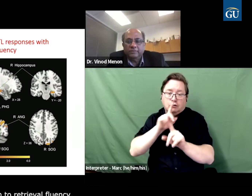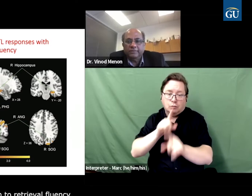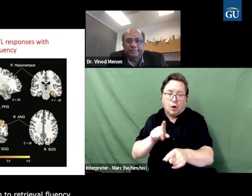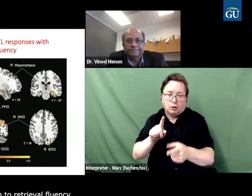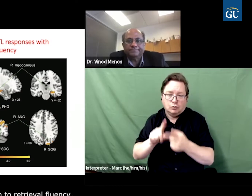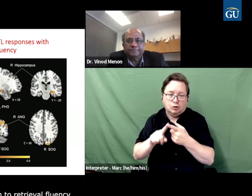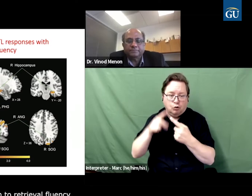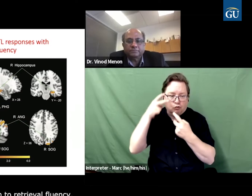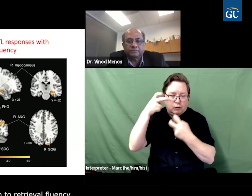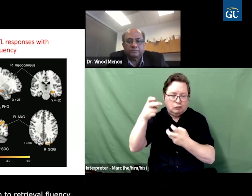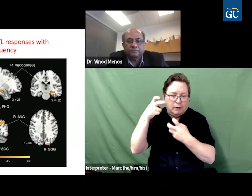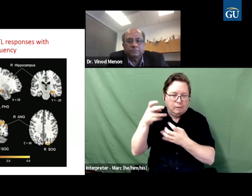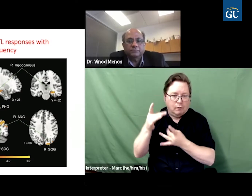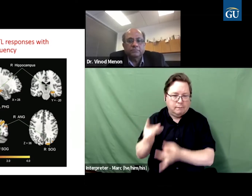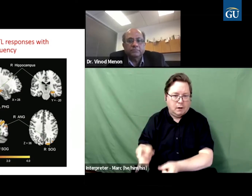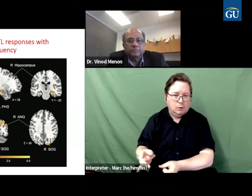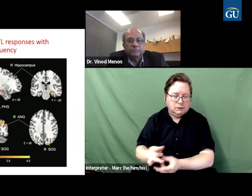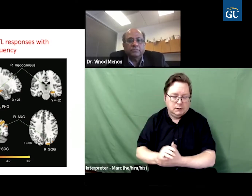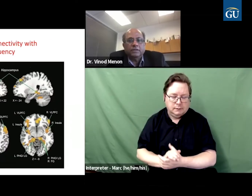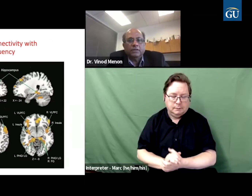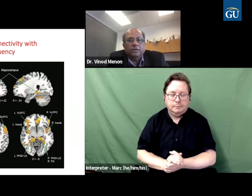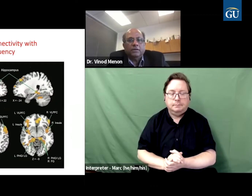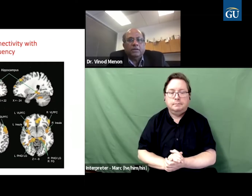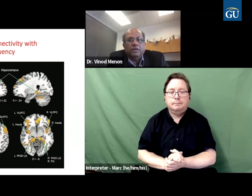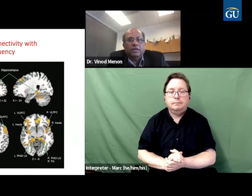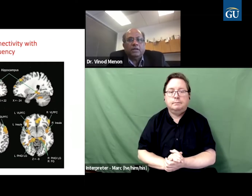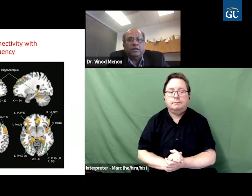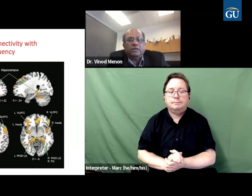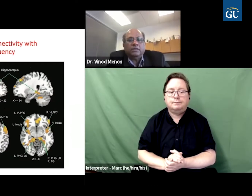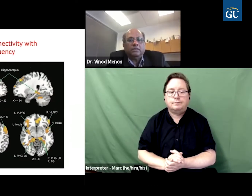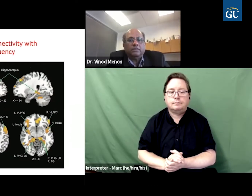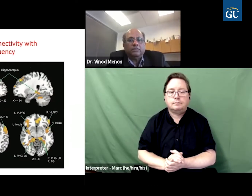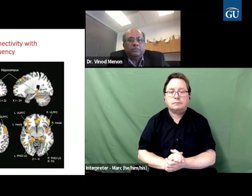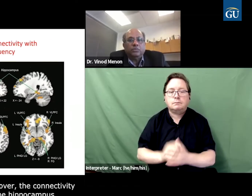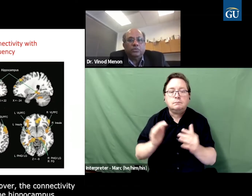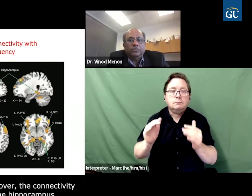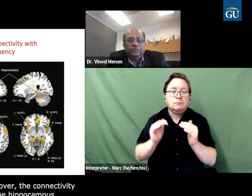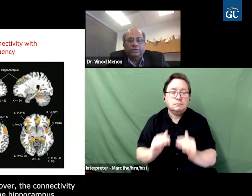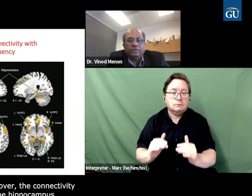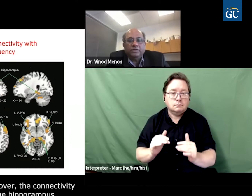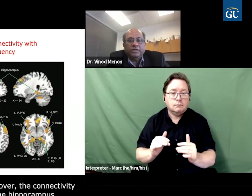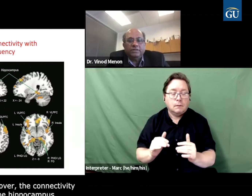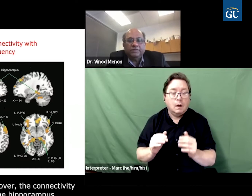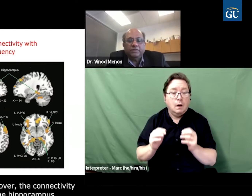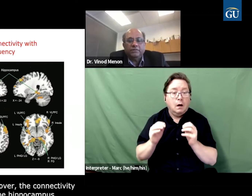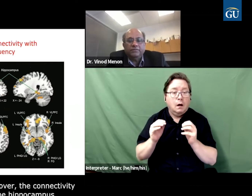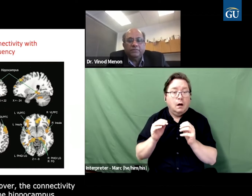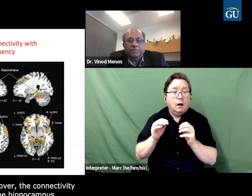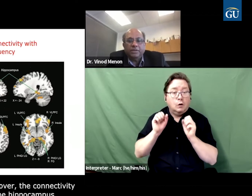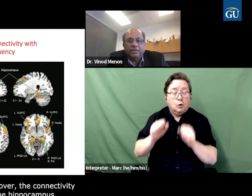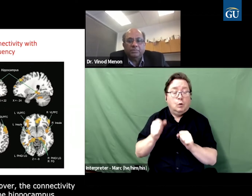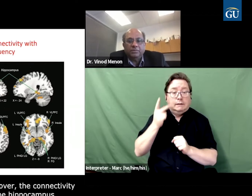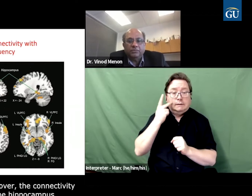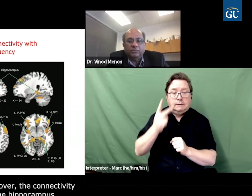retrieval fluency and